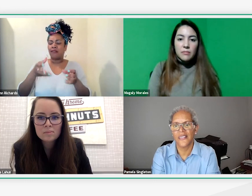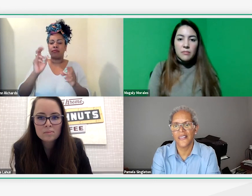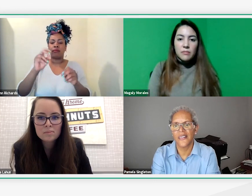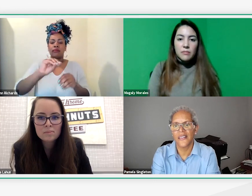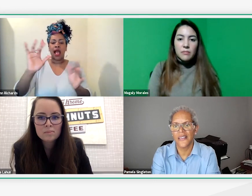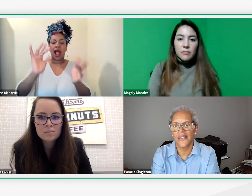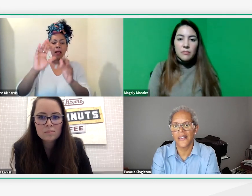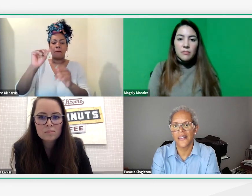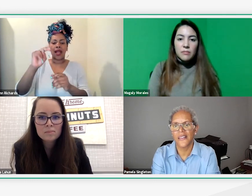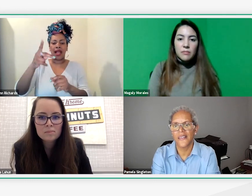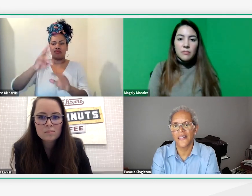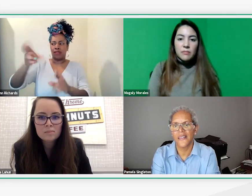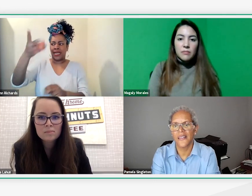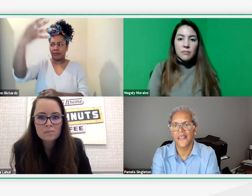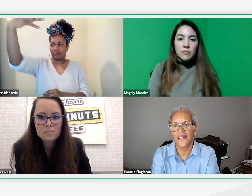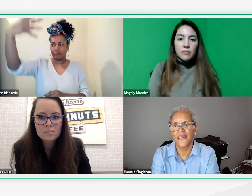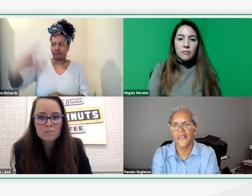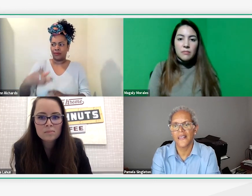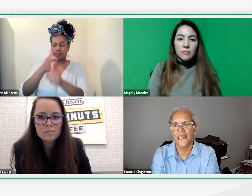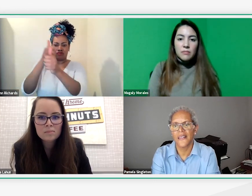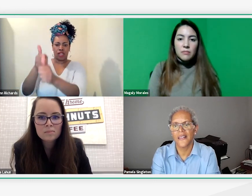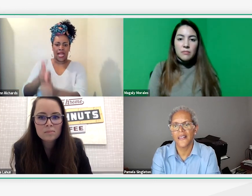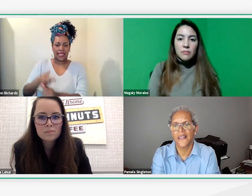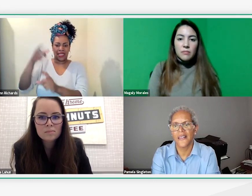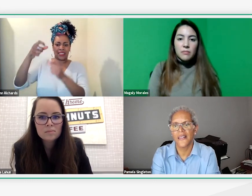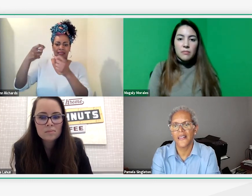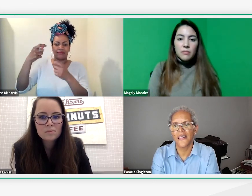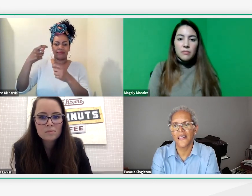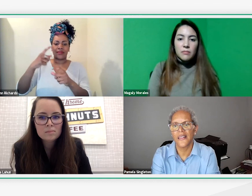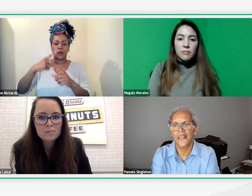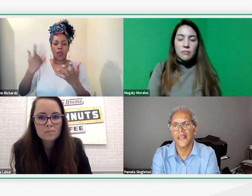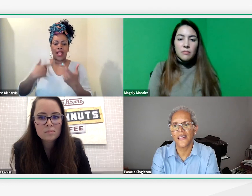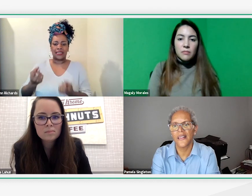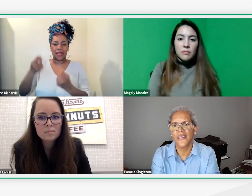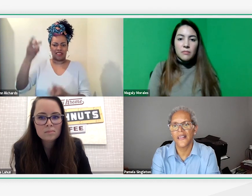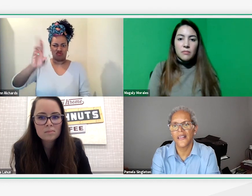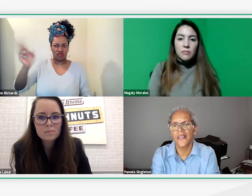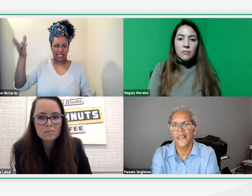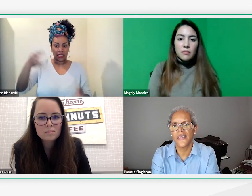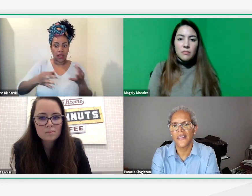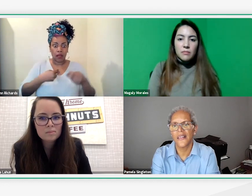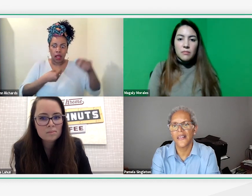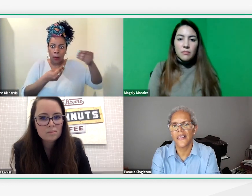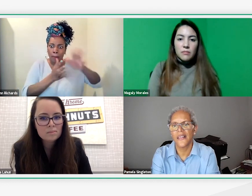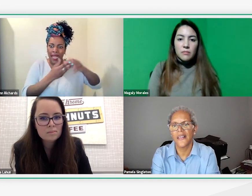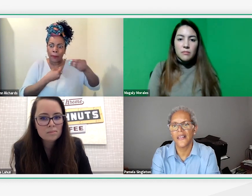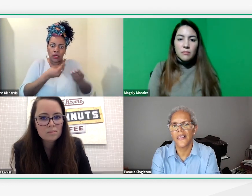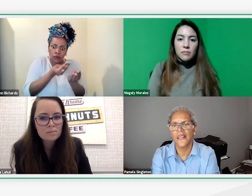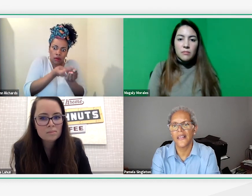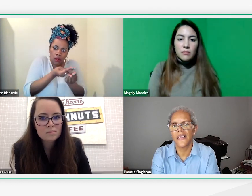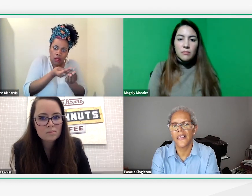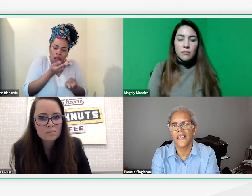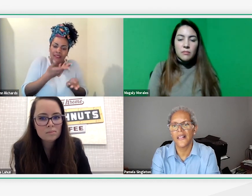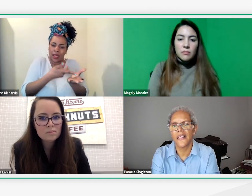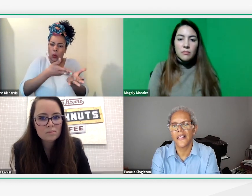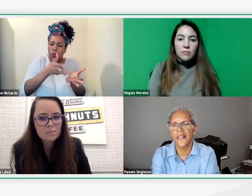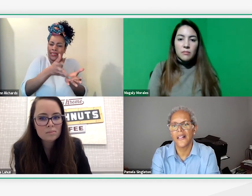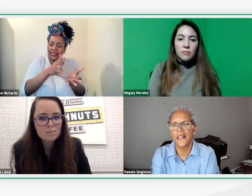Do I really need to keep that receipt, or can I just follow and track online?